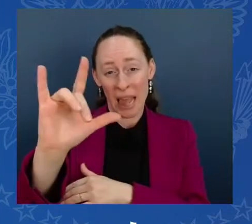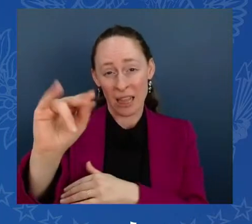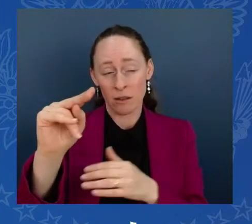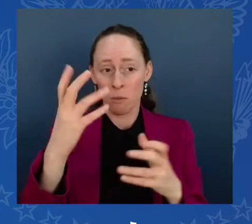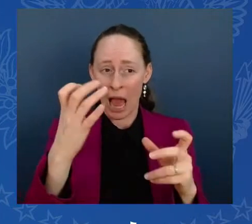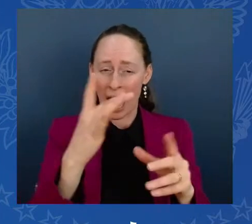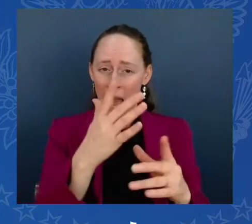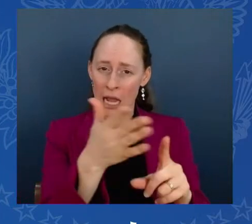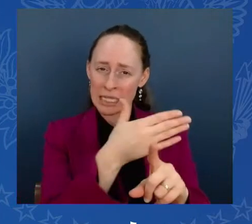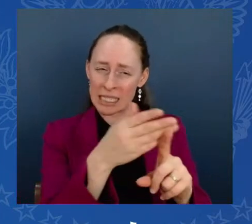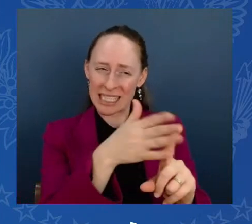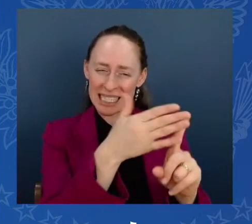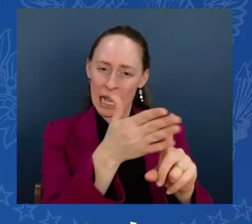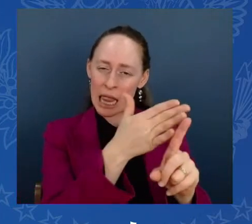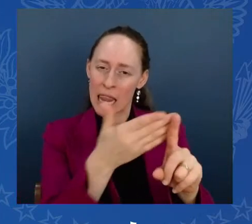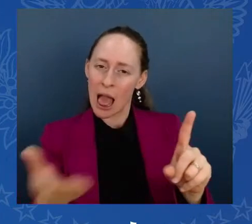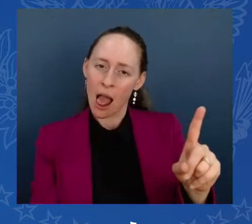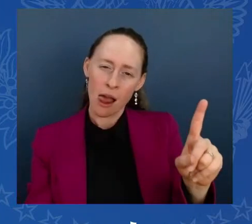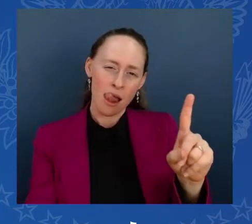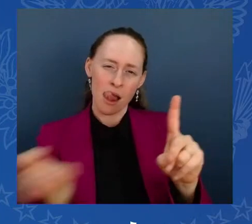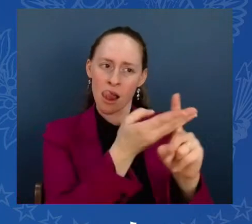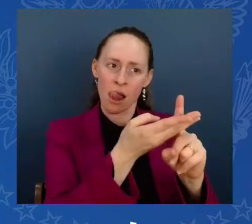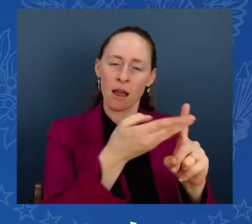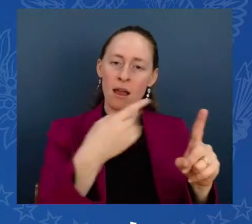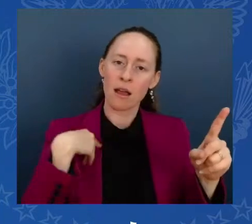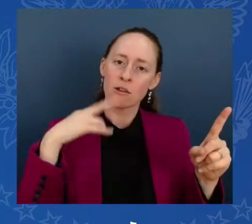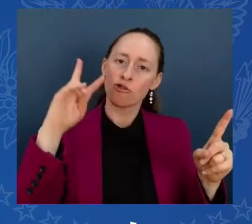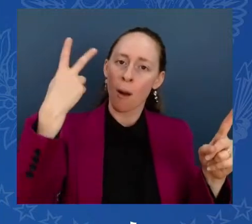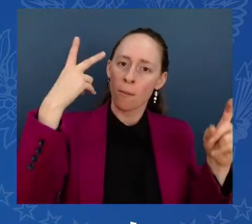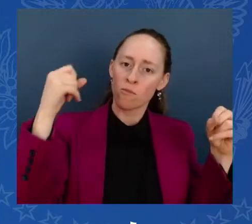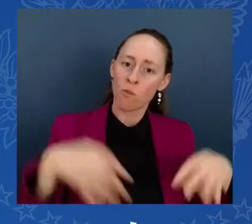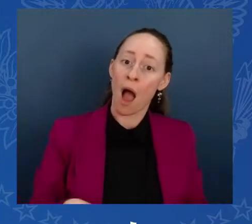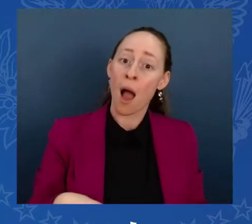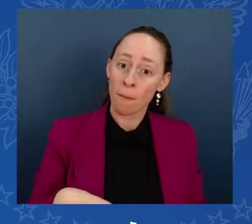The President: Worked pretty well. They didn't get one Republican voting f- against them. They all voted for them.